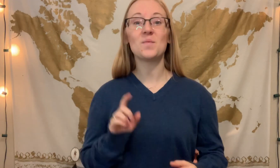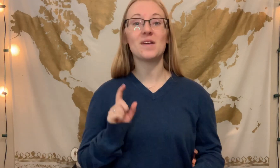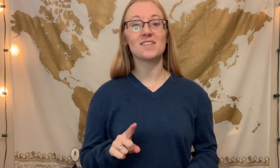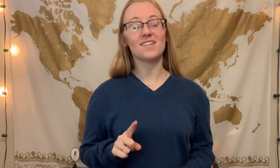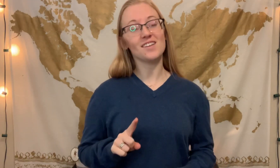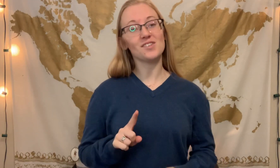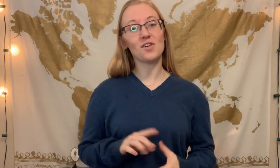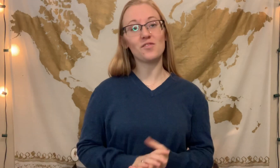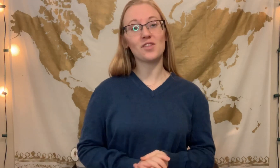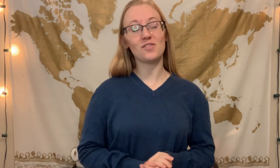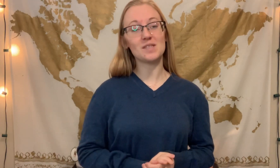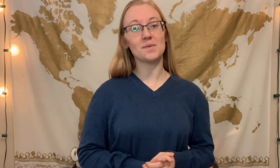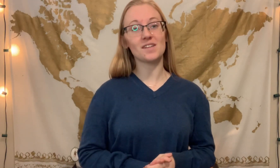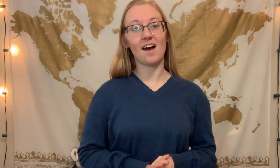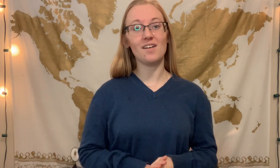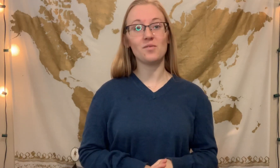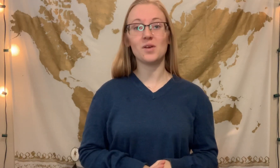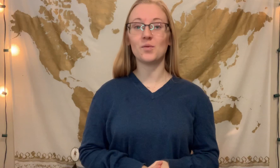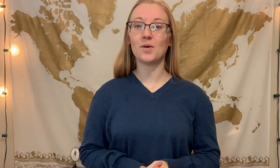make sure that show up for the Facebook live we will